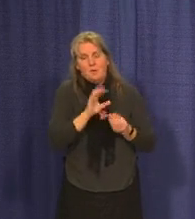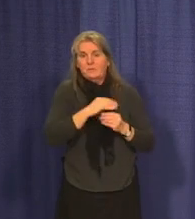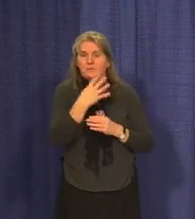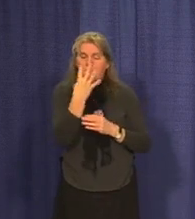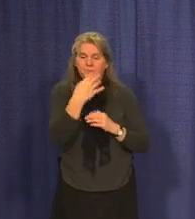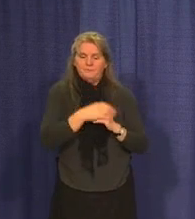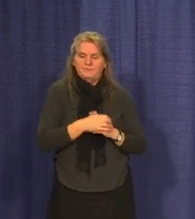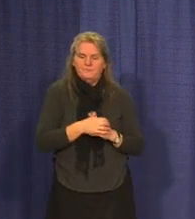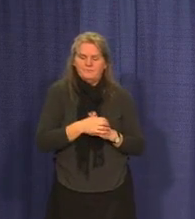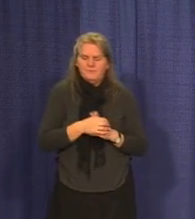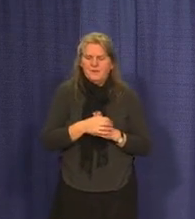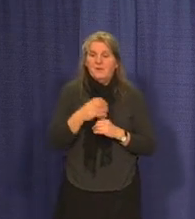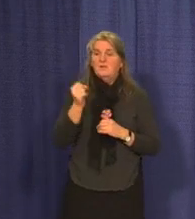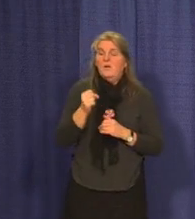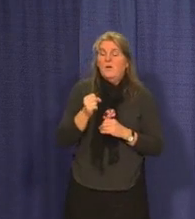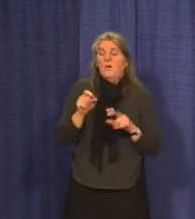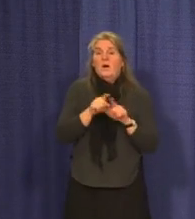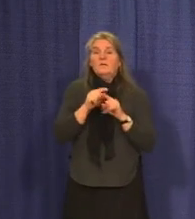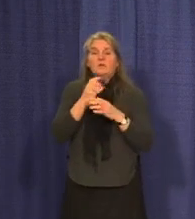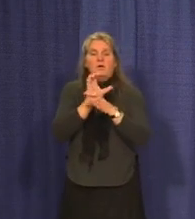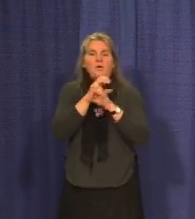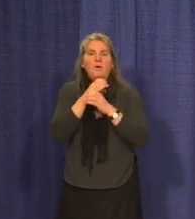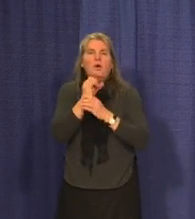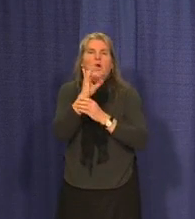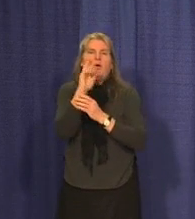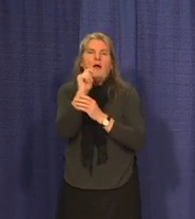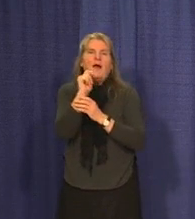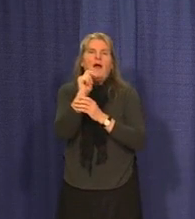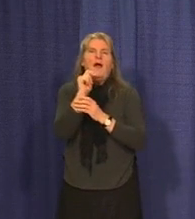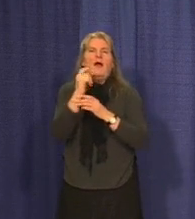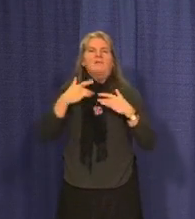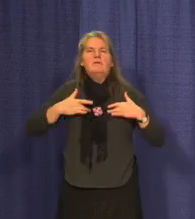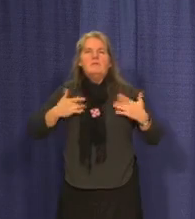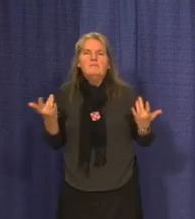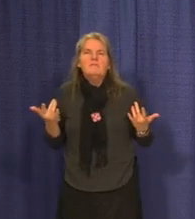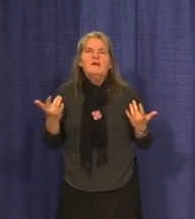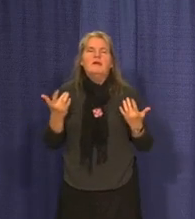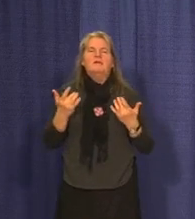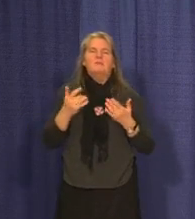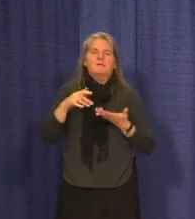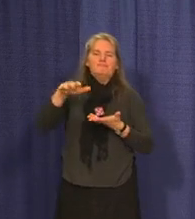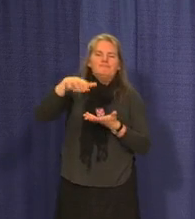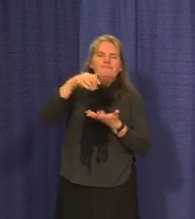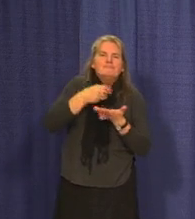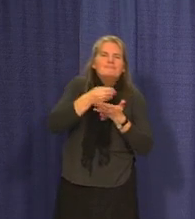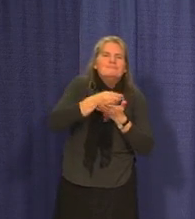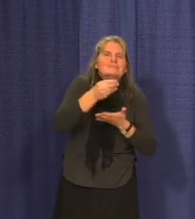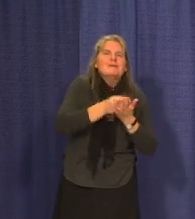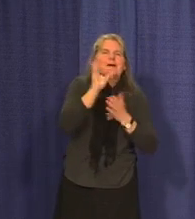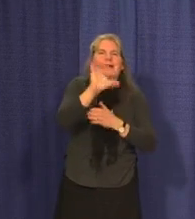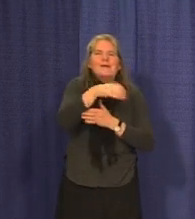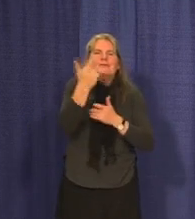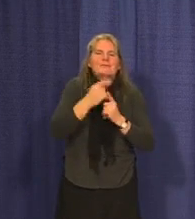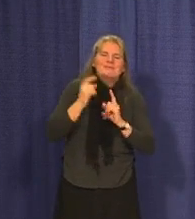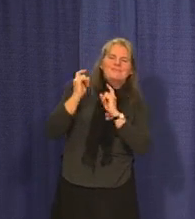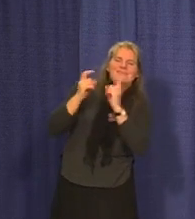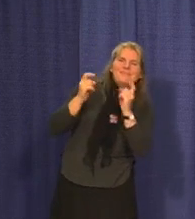It is that time of year also when we would begin to lineup our weekends visiting craft fairs and stock up on gifts for family and friends from local